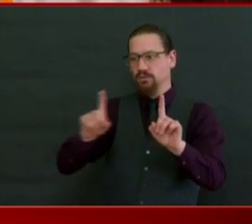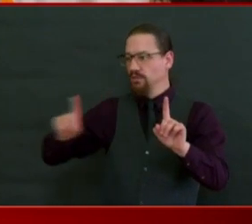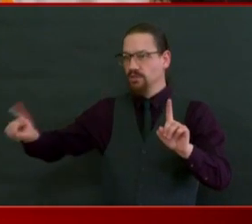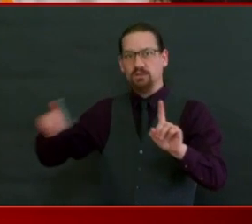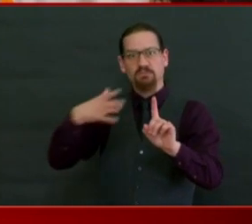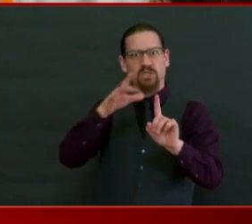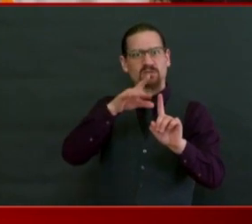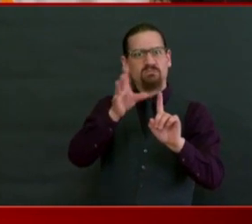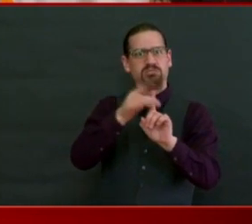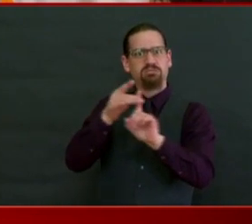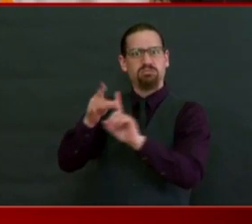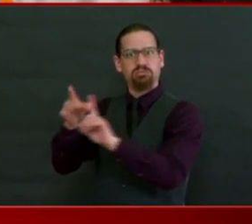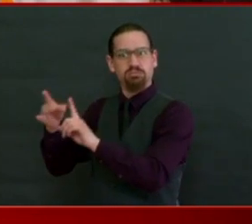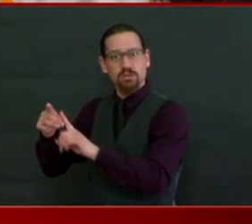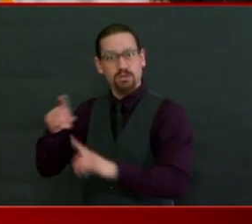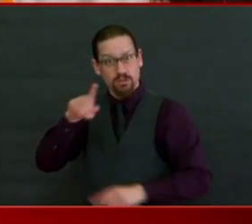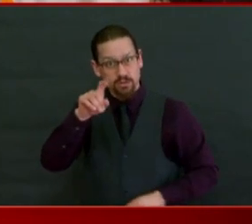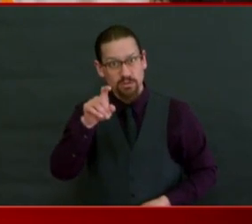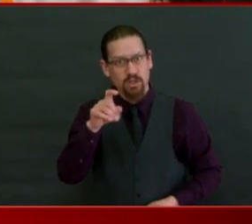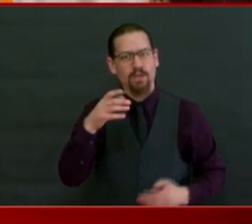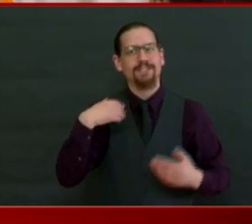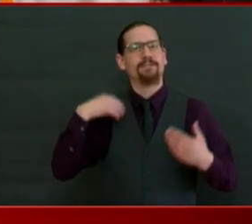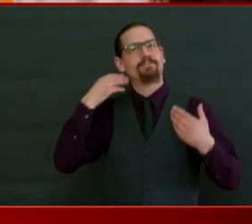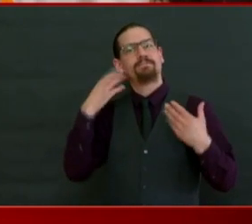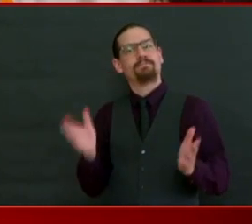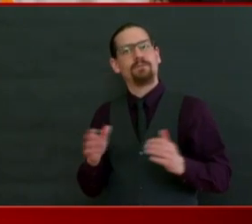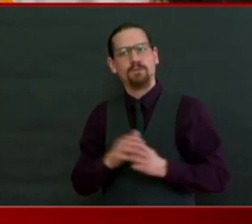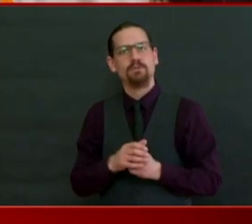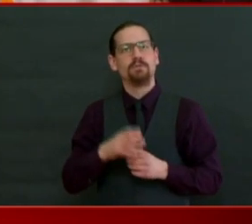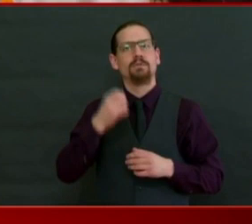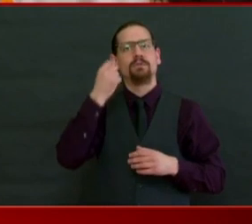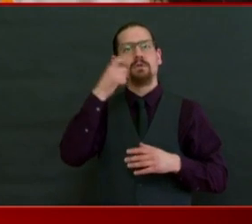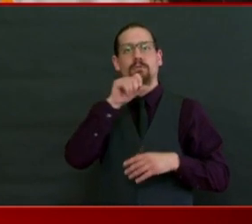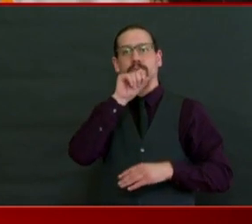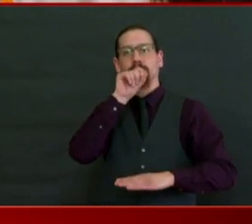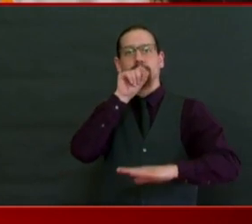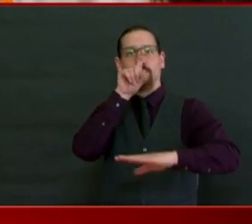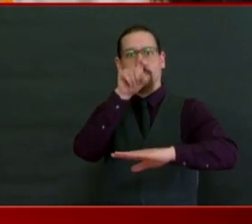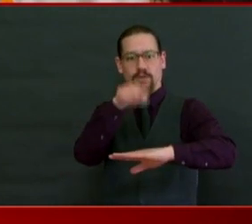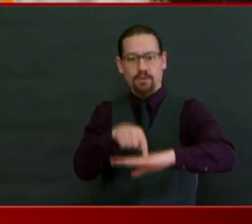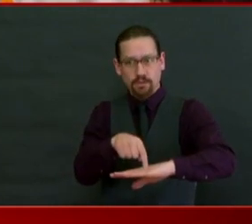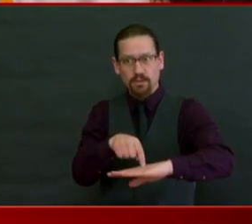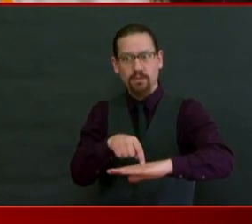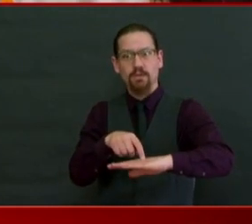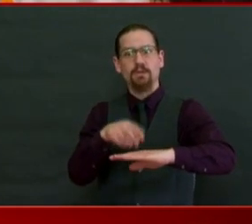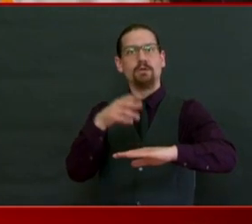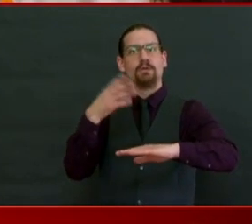INTERESTING ONE. I WILL CERTAINLY SAY THAT